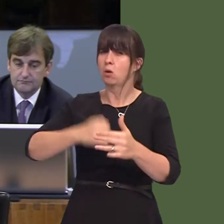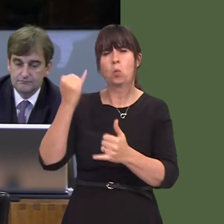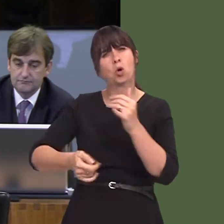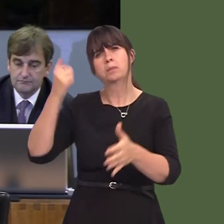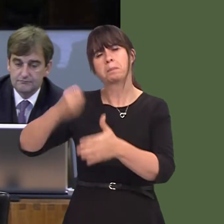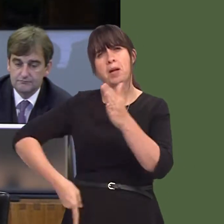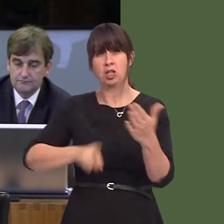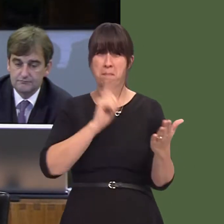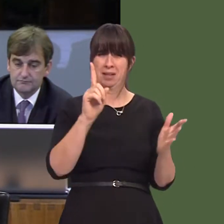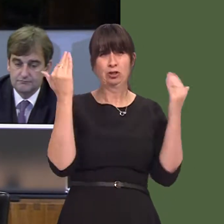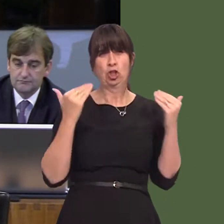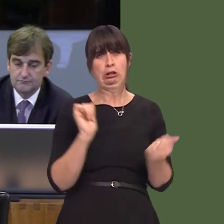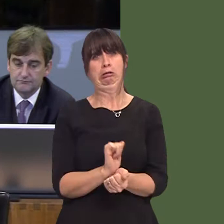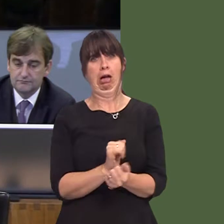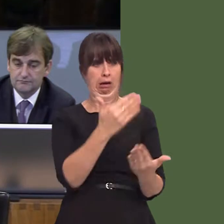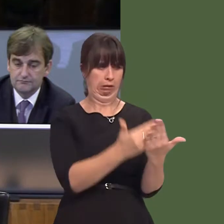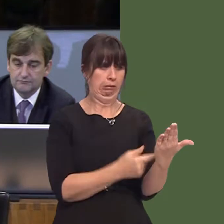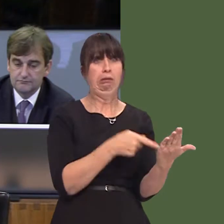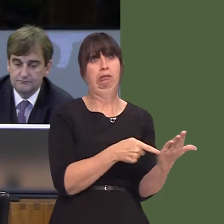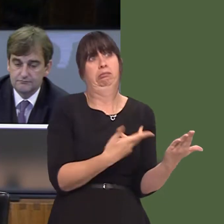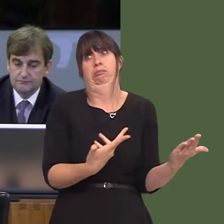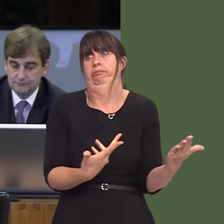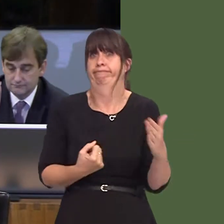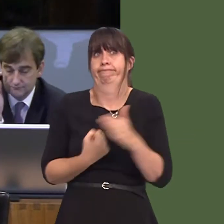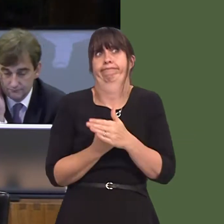There are plans afoot in other parts of the United Kingdom to substantially increase the